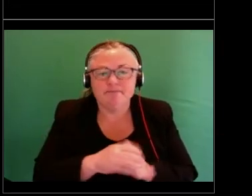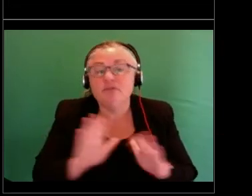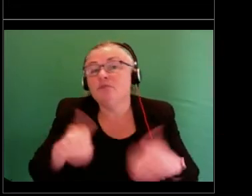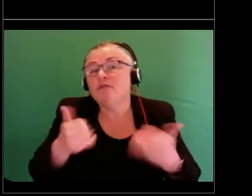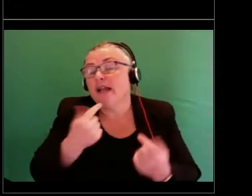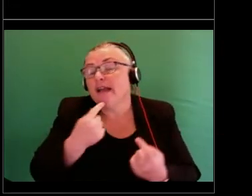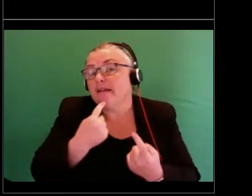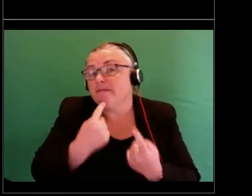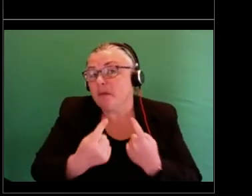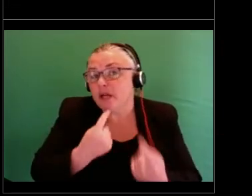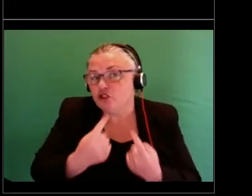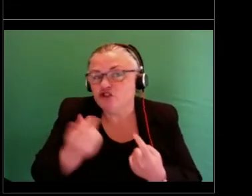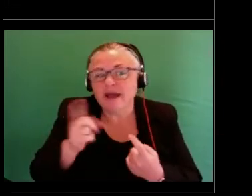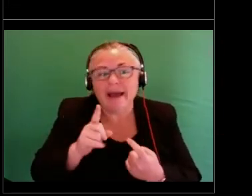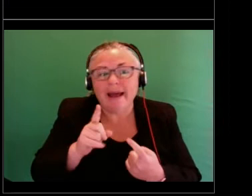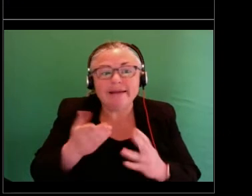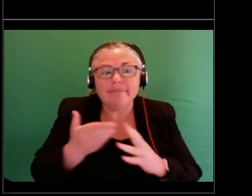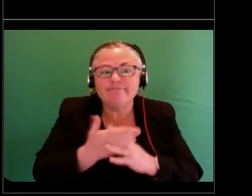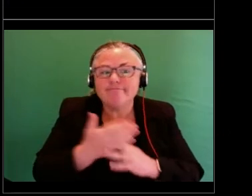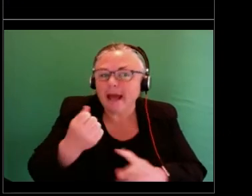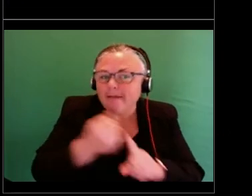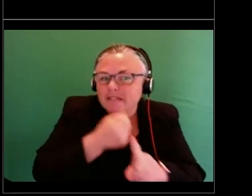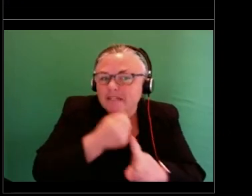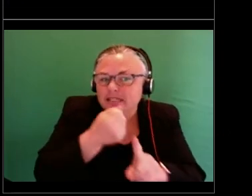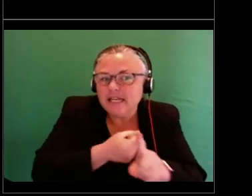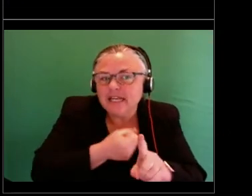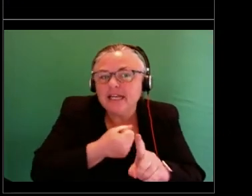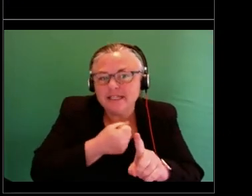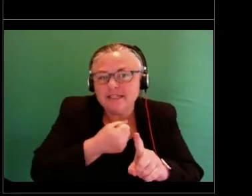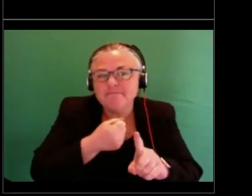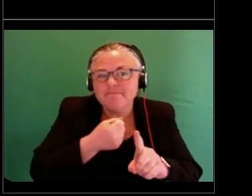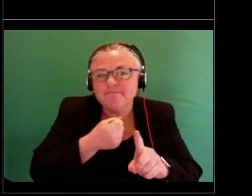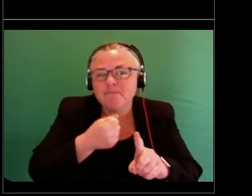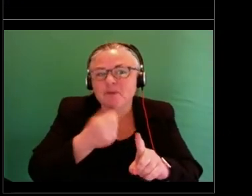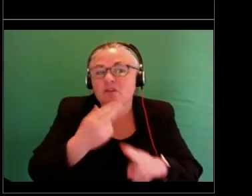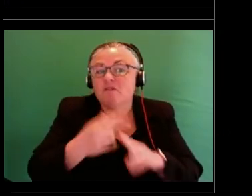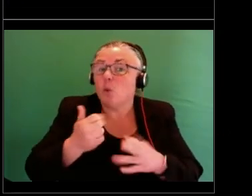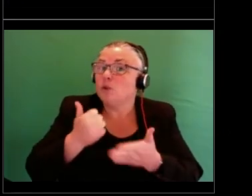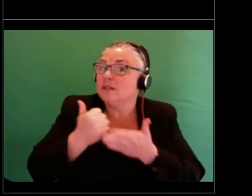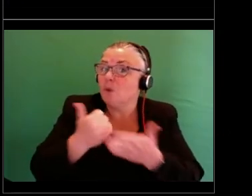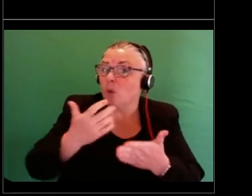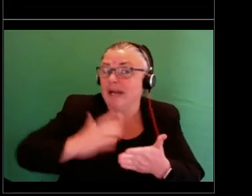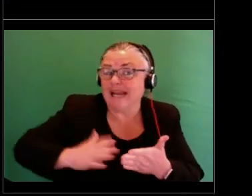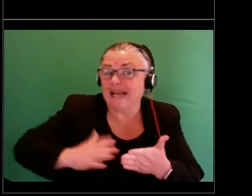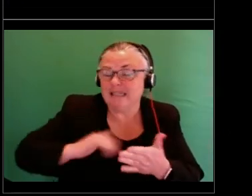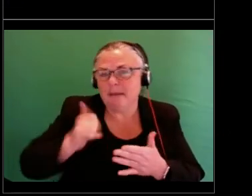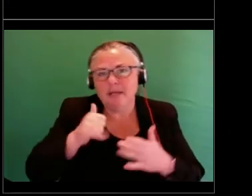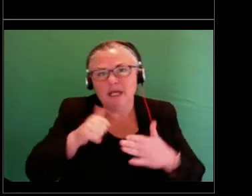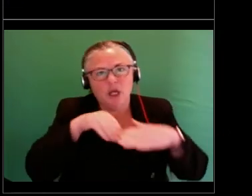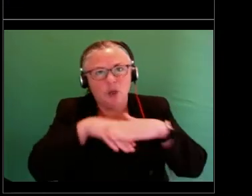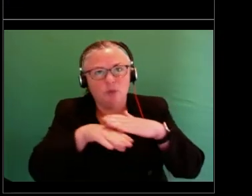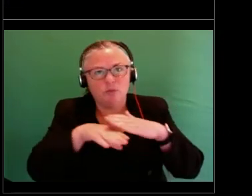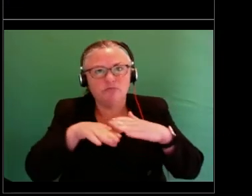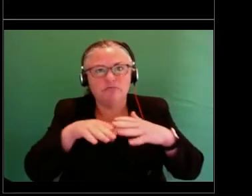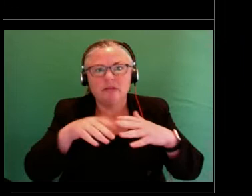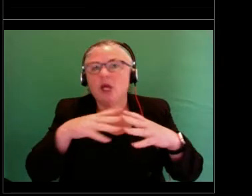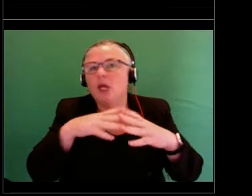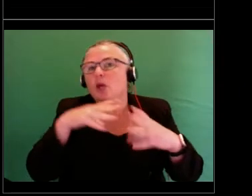as accessing the family law duty law service. That could be by service and telephone.